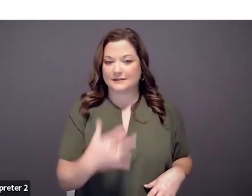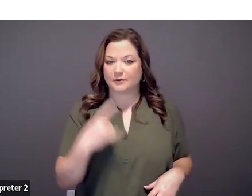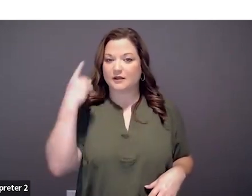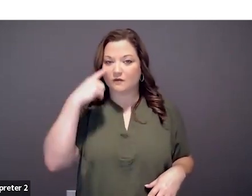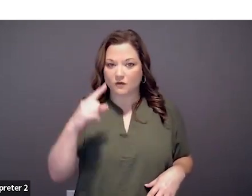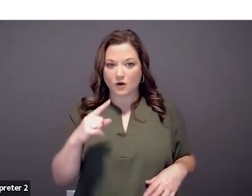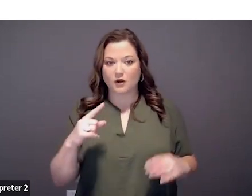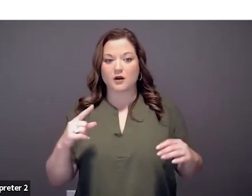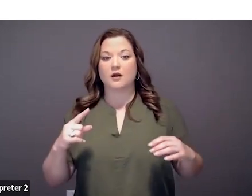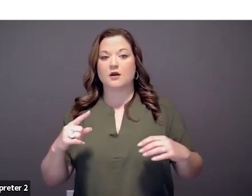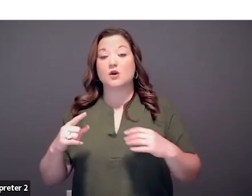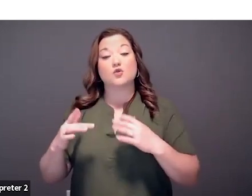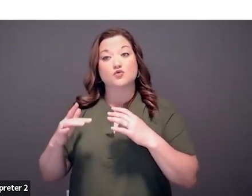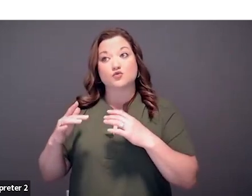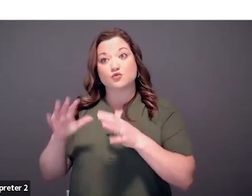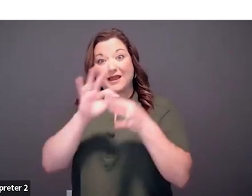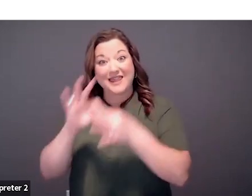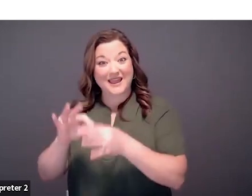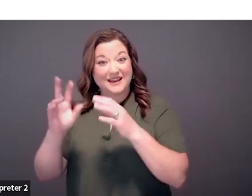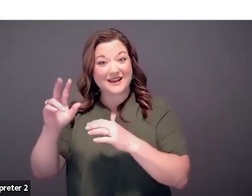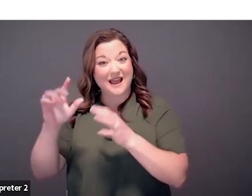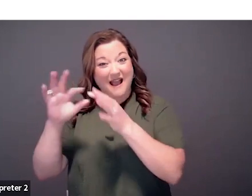of related items such as checkboxes or radios.